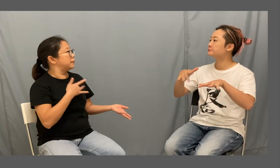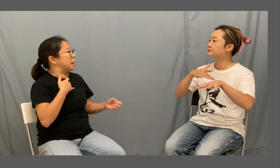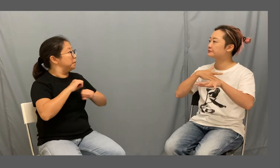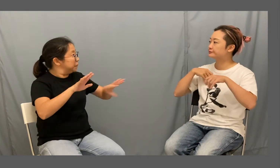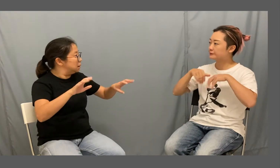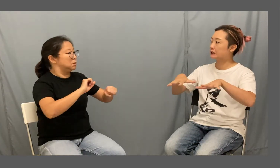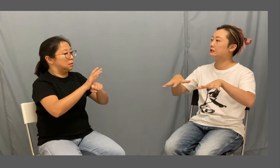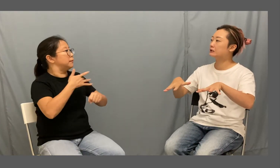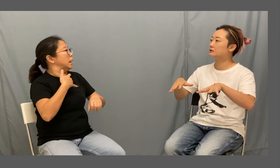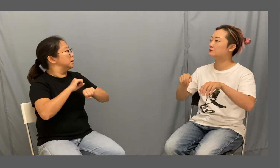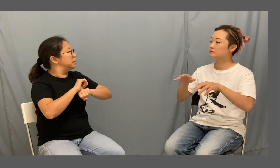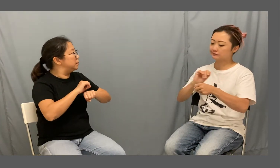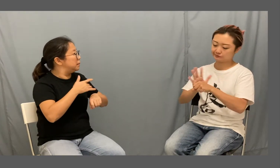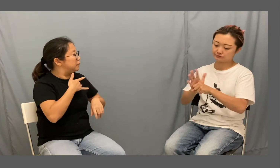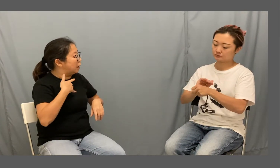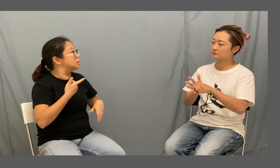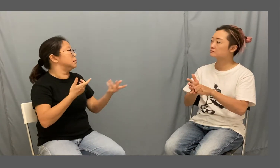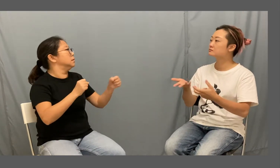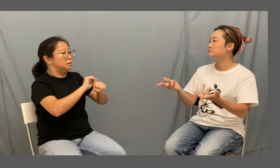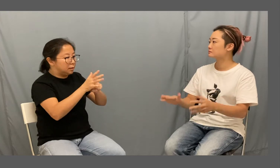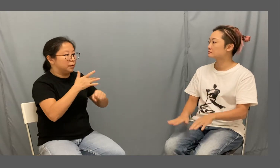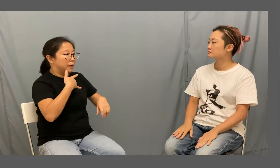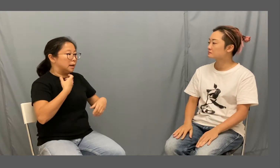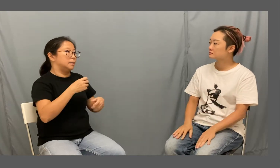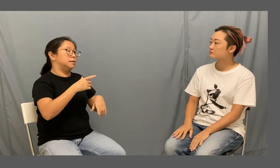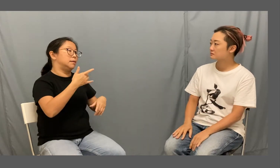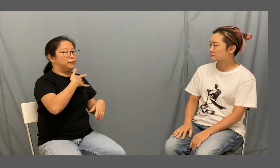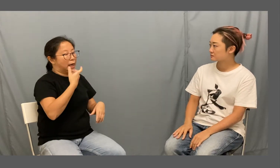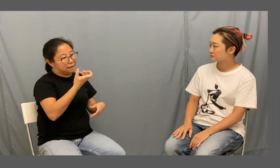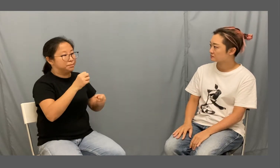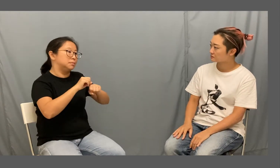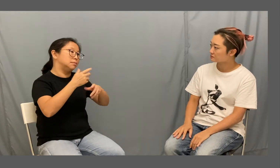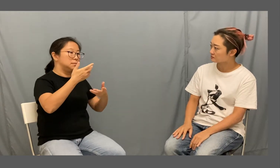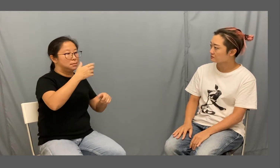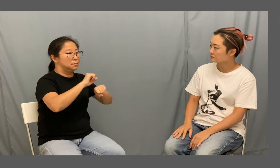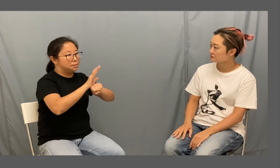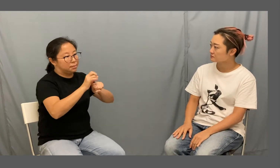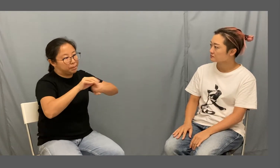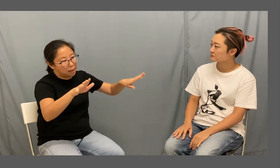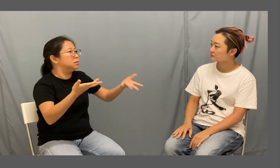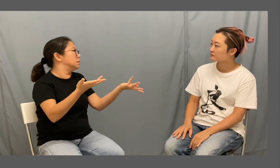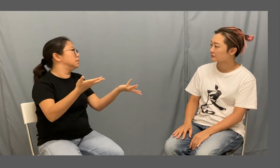Lisa: There are several forms of expression [lungs+(virus)spread] [coronavirus+lung+(virus)spread] [lungs+inflammation+coronavirus+(virus)spread]